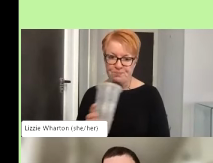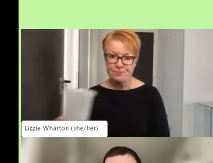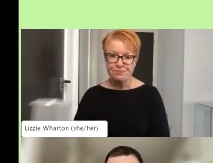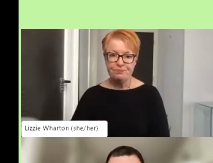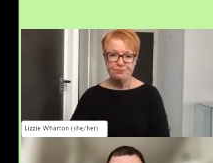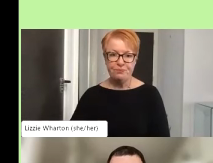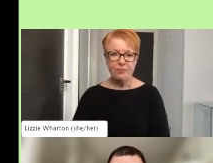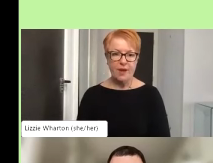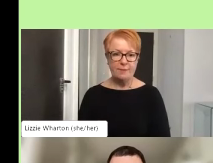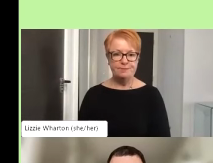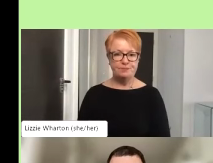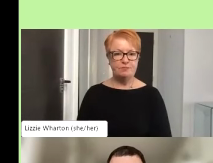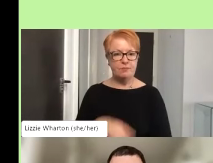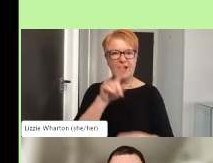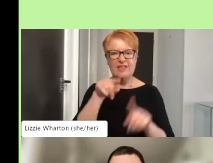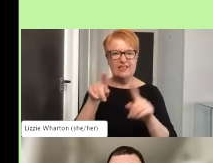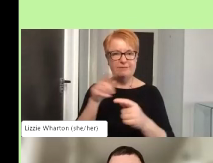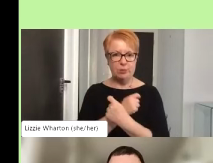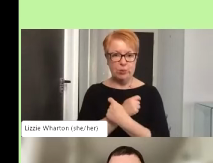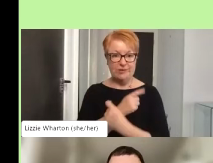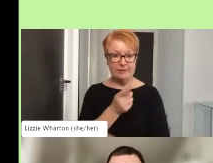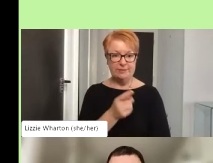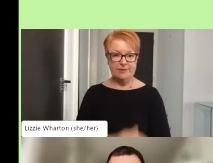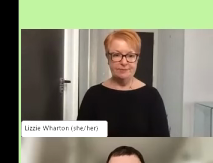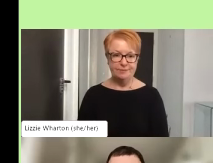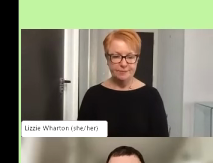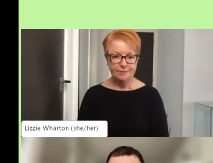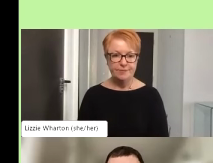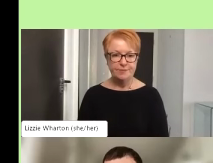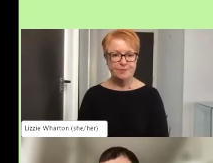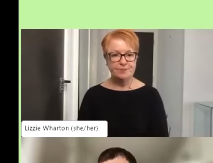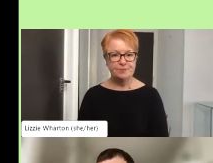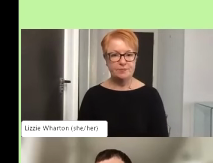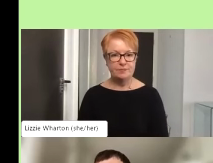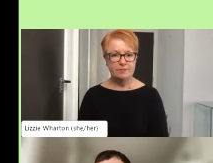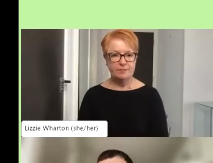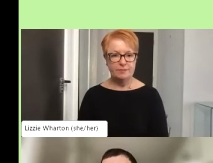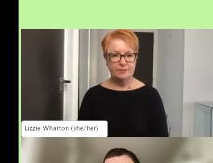finally, at Stedelijk Museum in in Amsterdam, this version